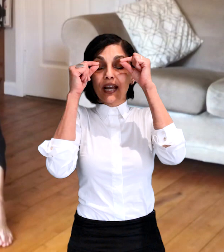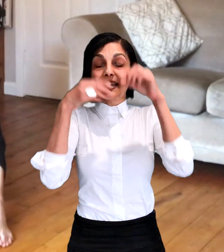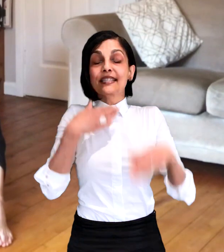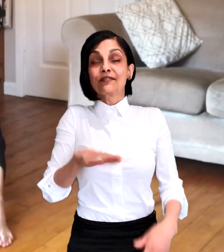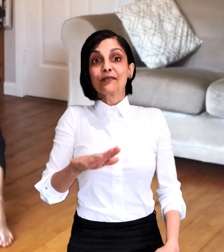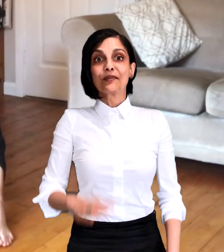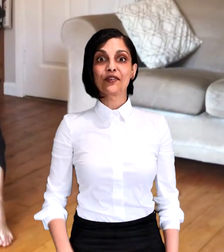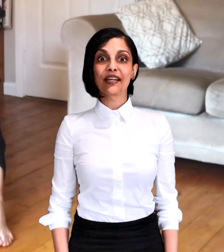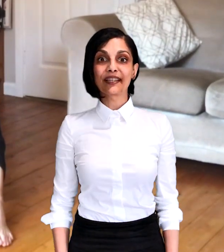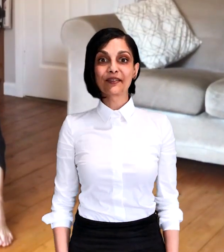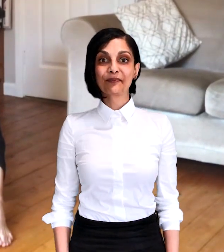That feels nice.